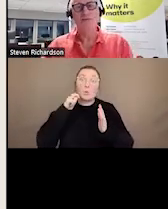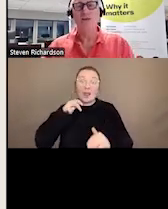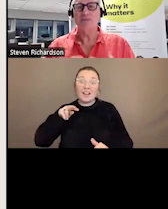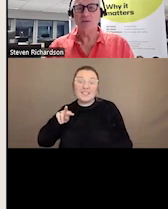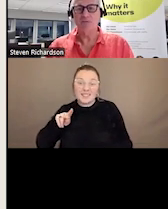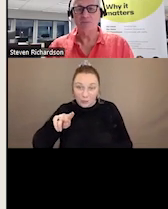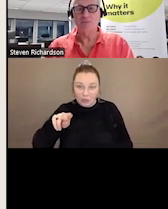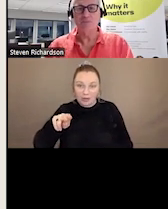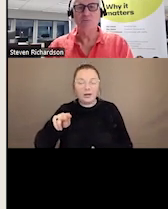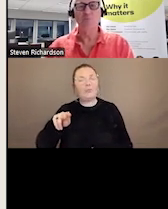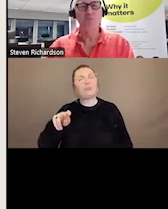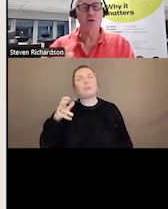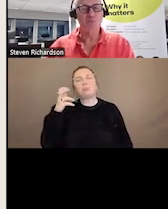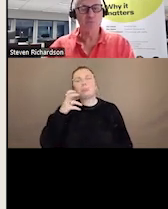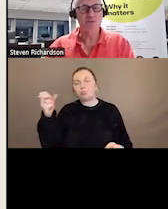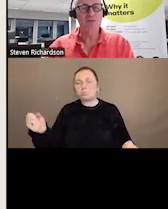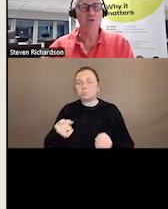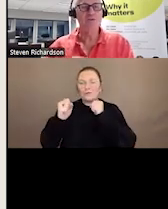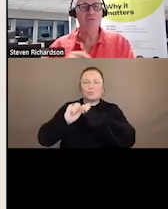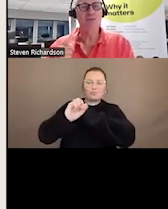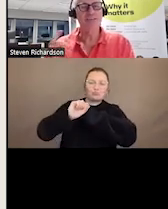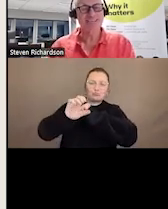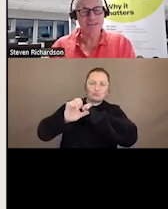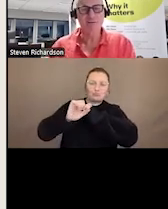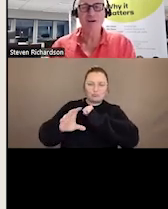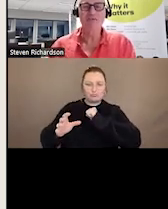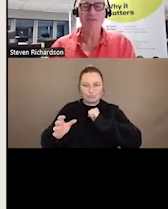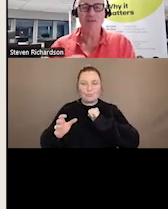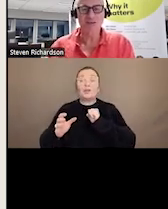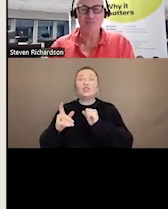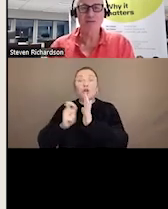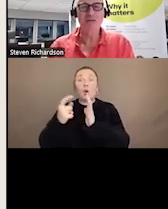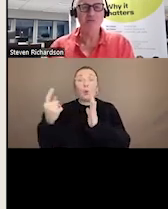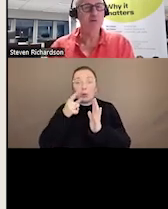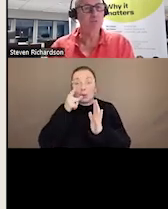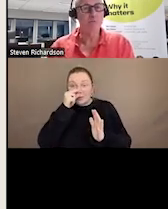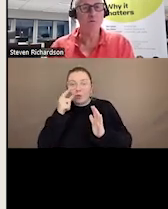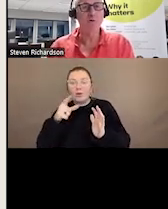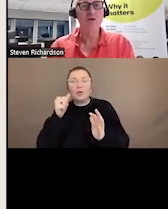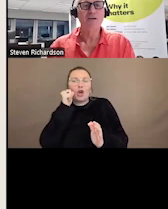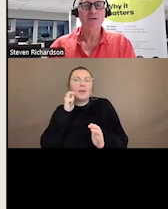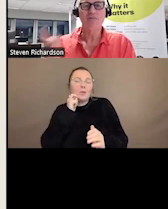that is a powerful tool. Prospective donors can be incentivised to give and give a little bit more if